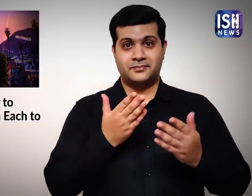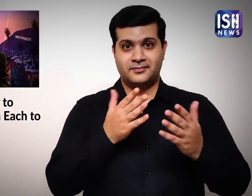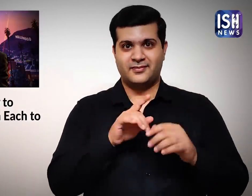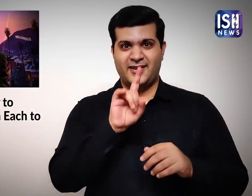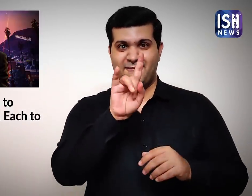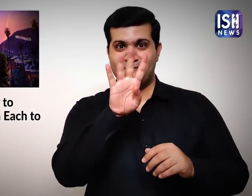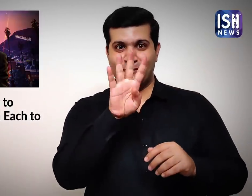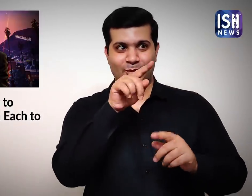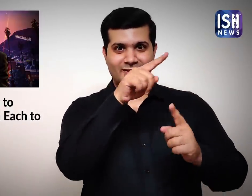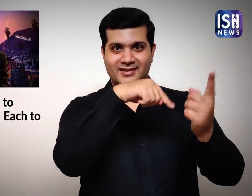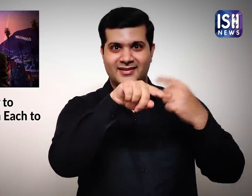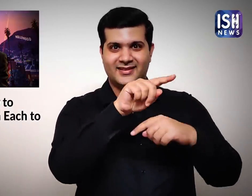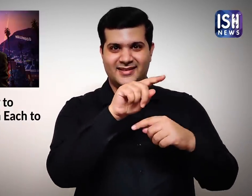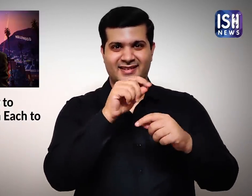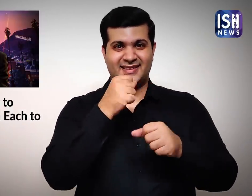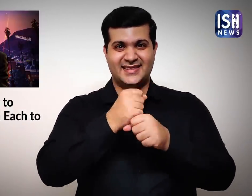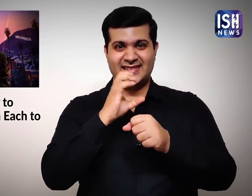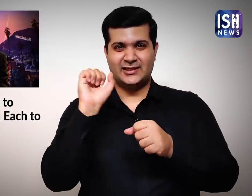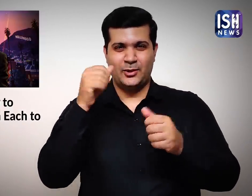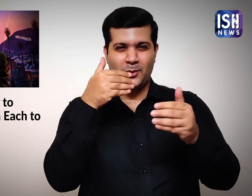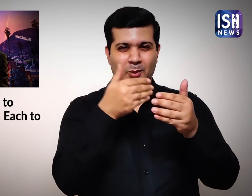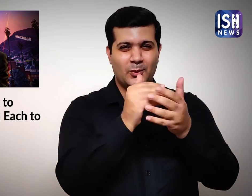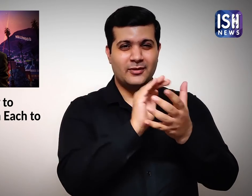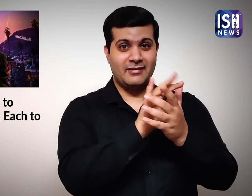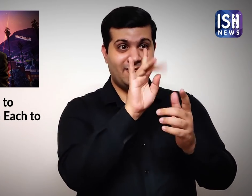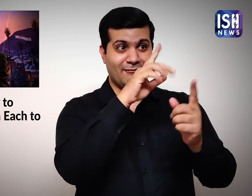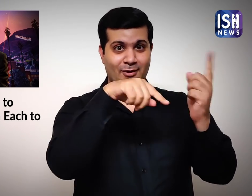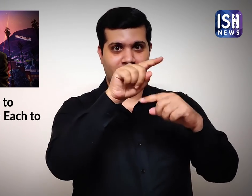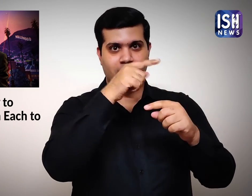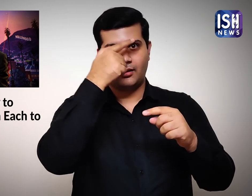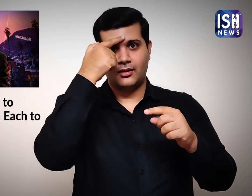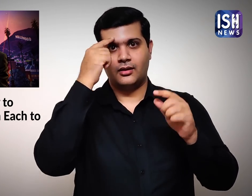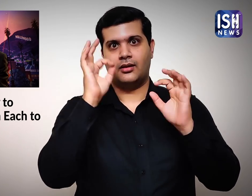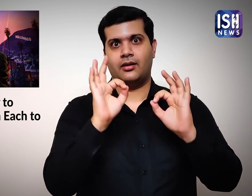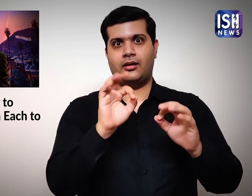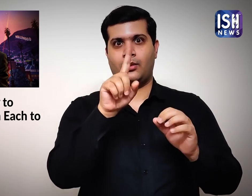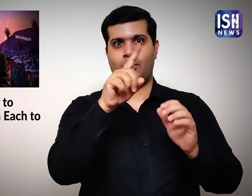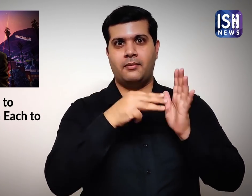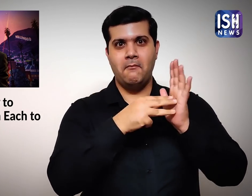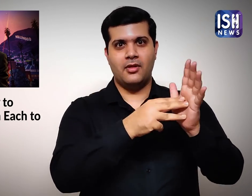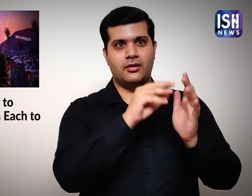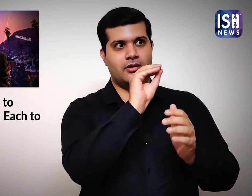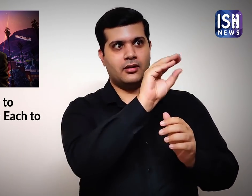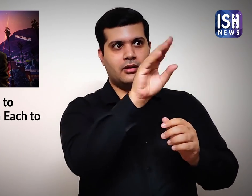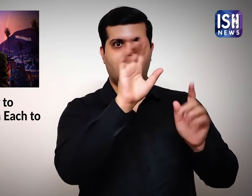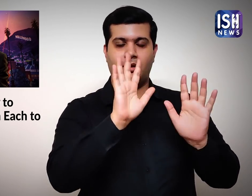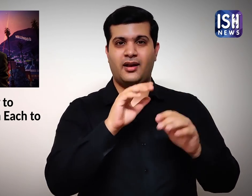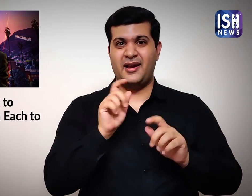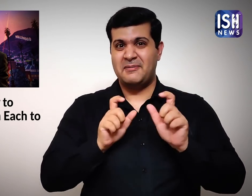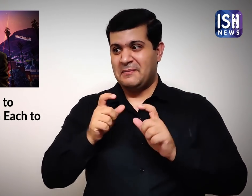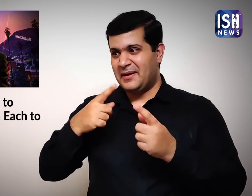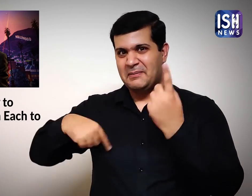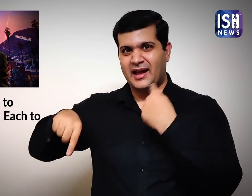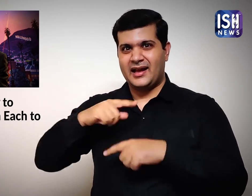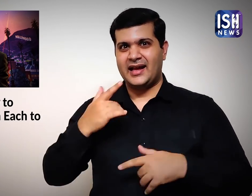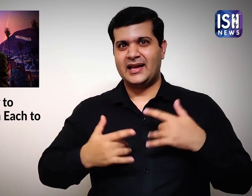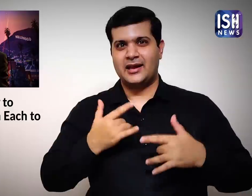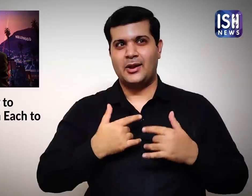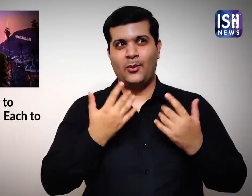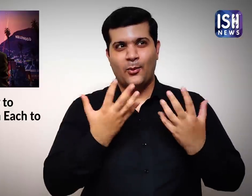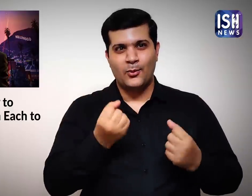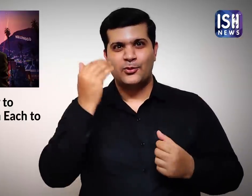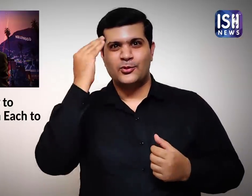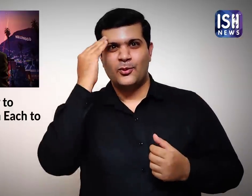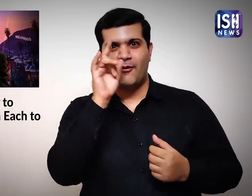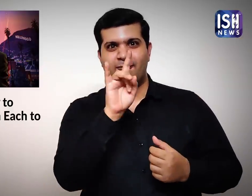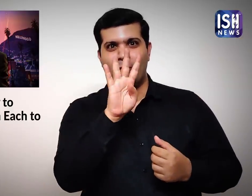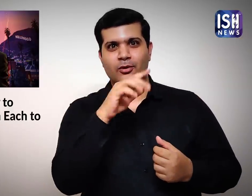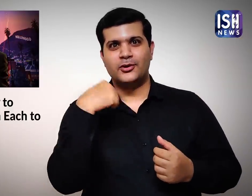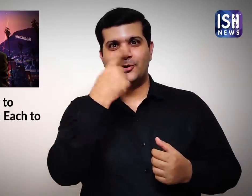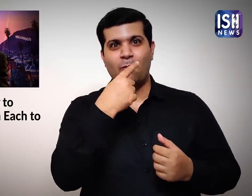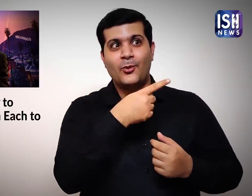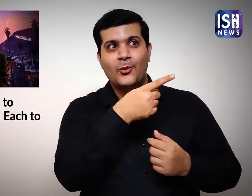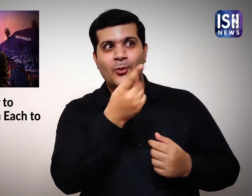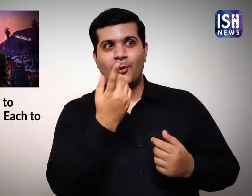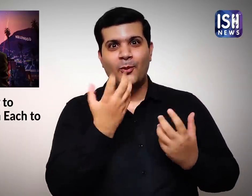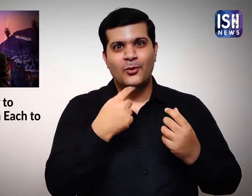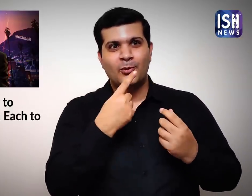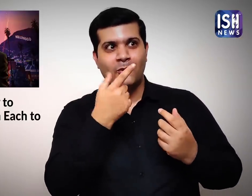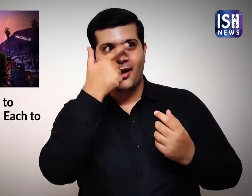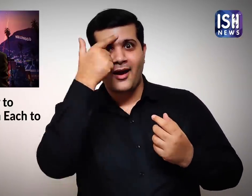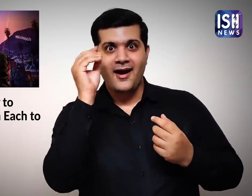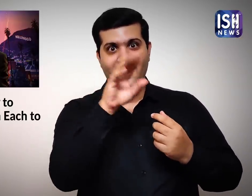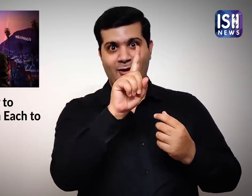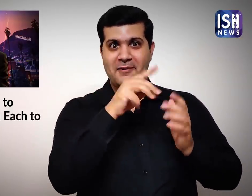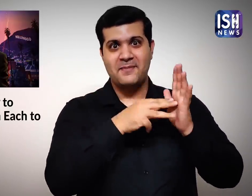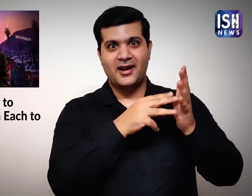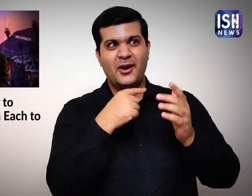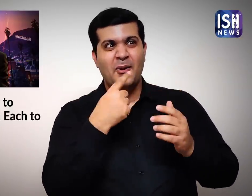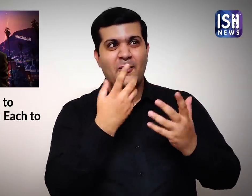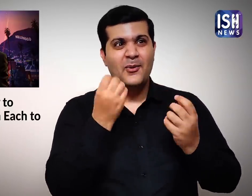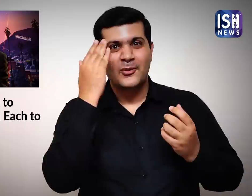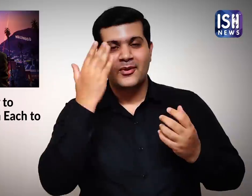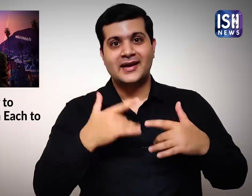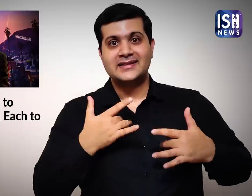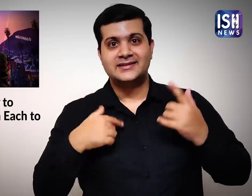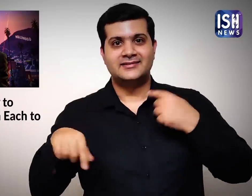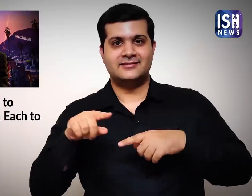Many are wondering who those 14 lucky individuals are.